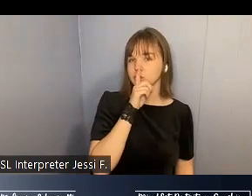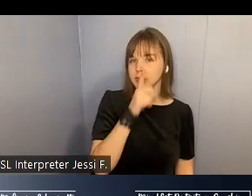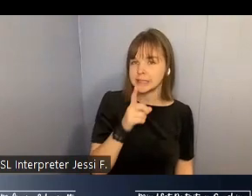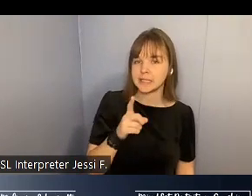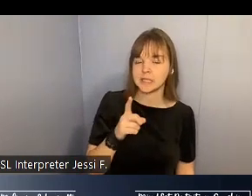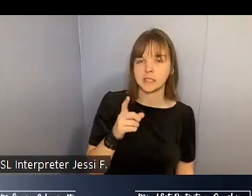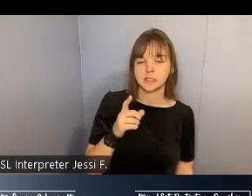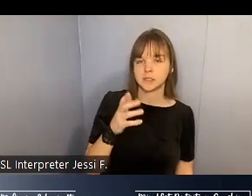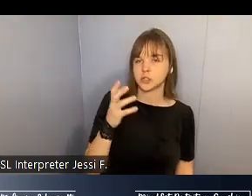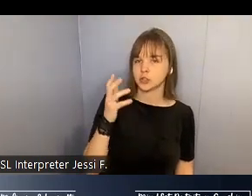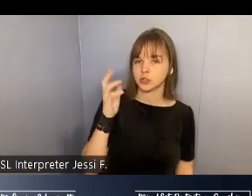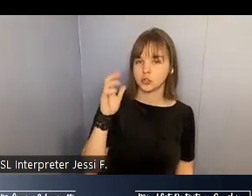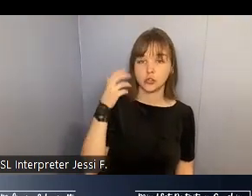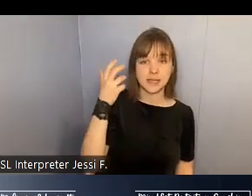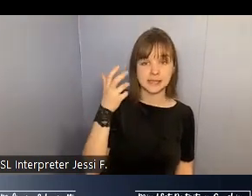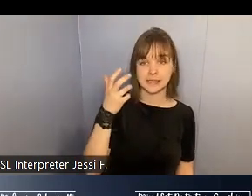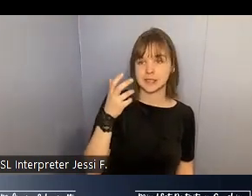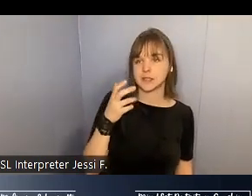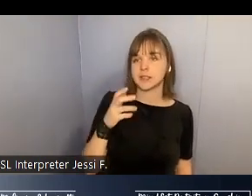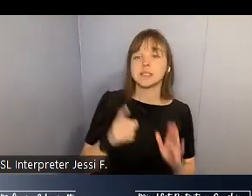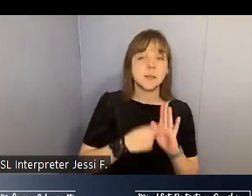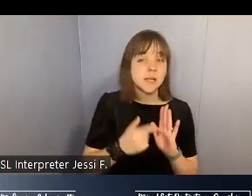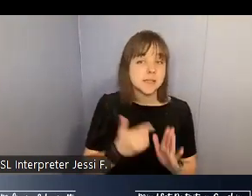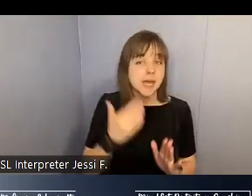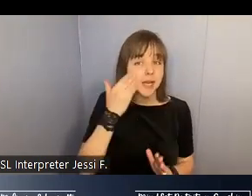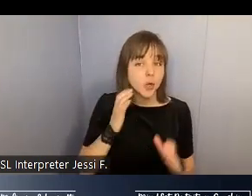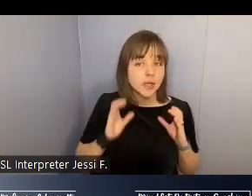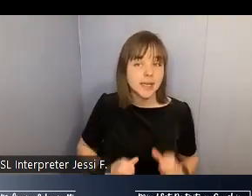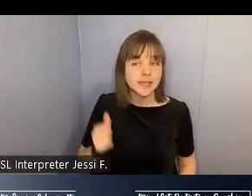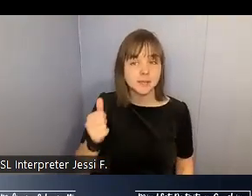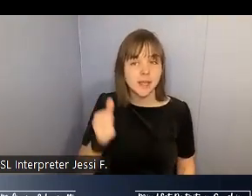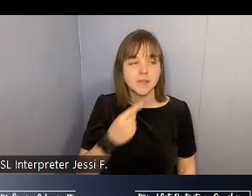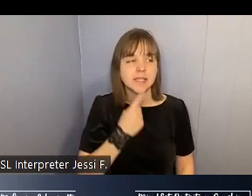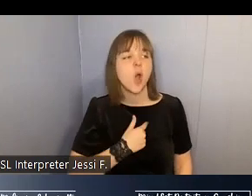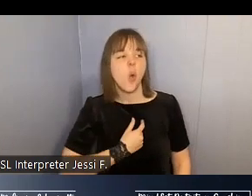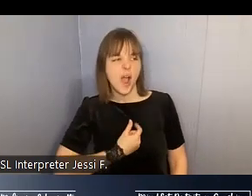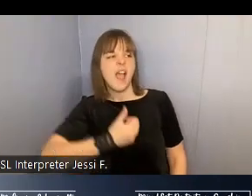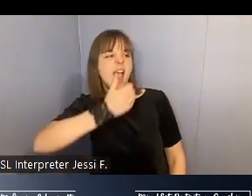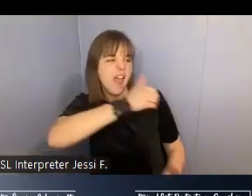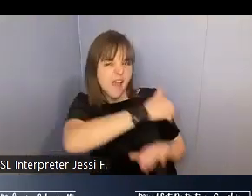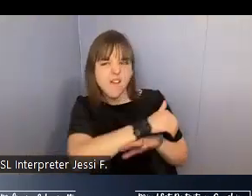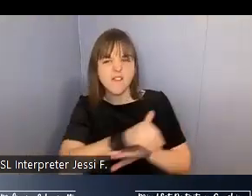every single night. And I mean, every night, and that's their non-negotiable. That's going to be a problem.